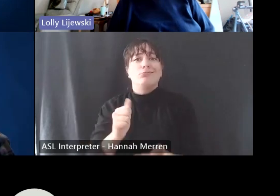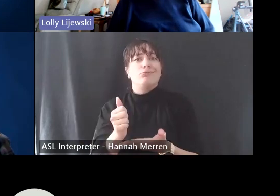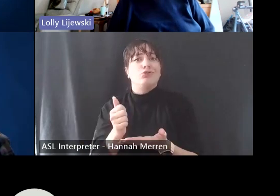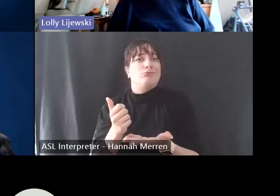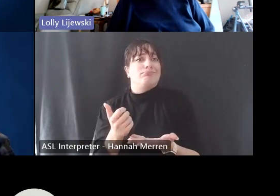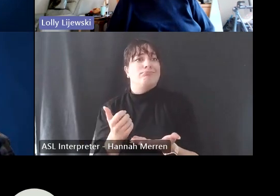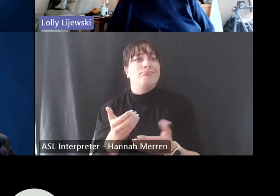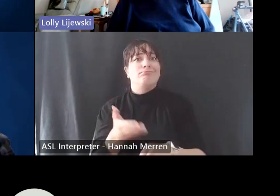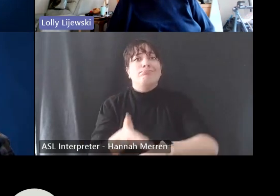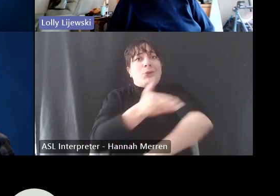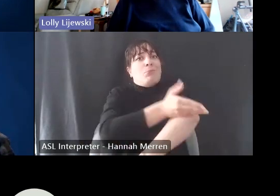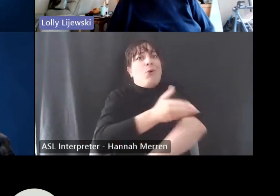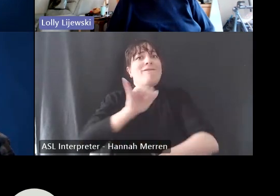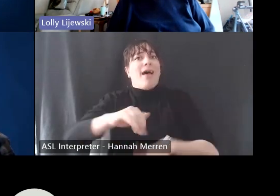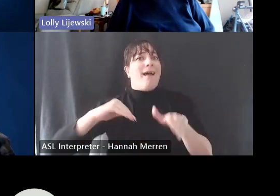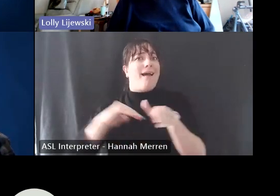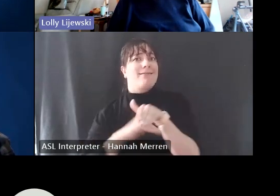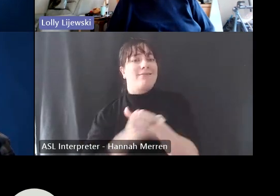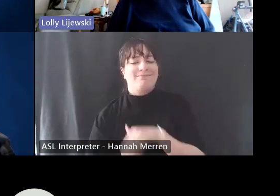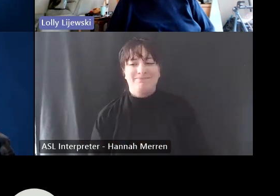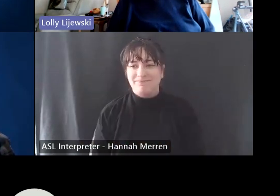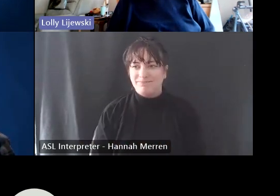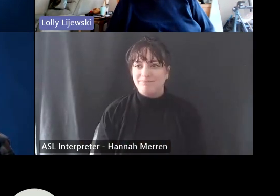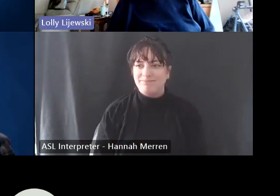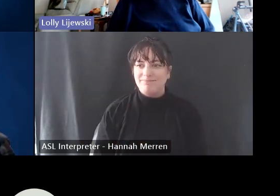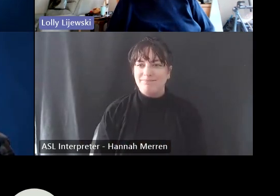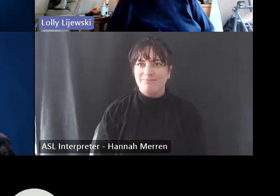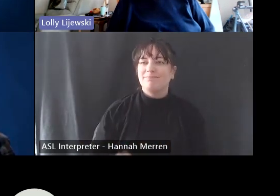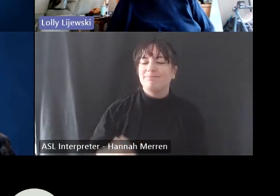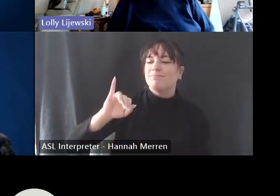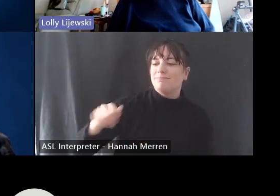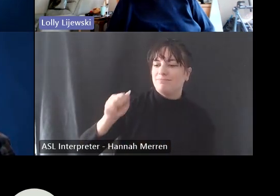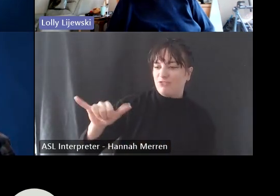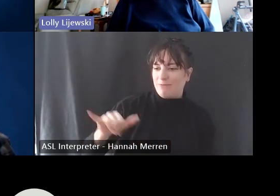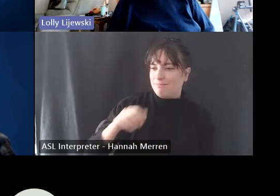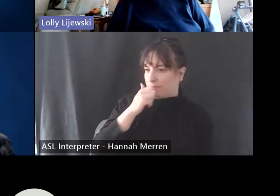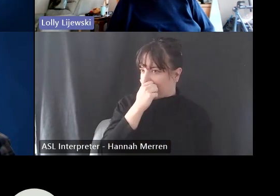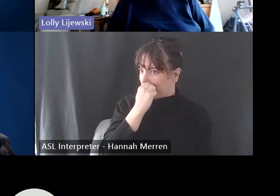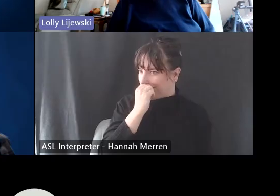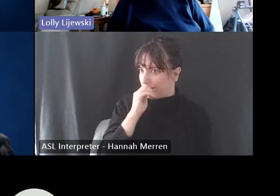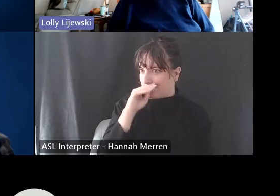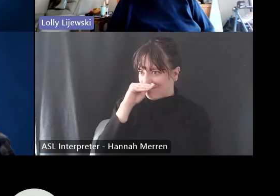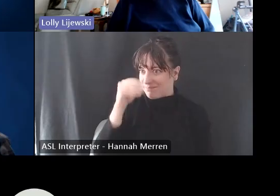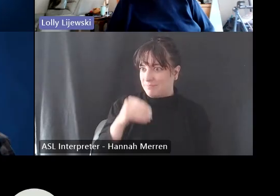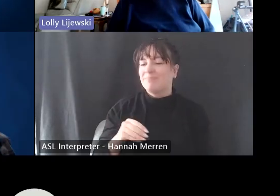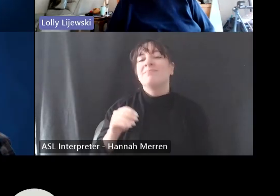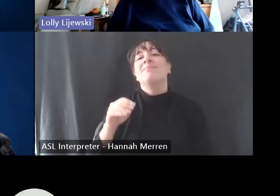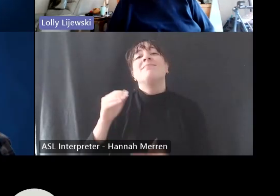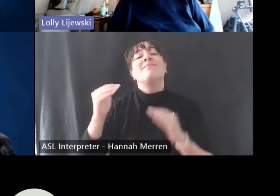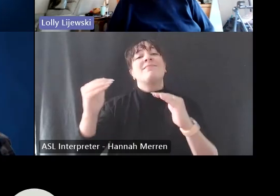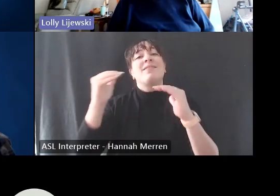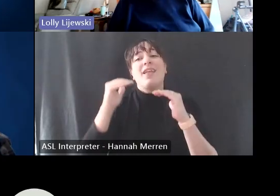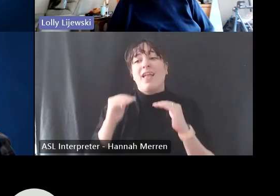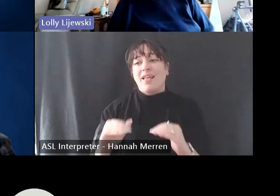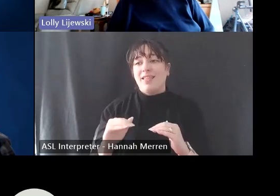Thank you. OK, then people have been asking, is this recorded? Yes, it is.